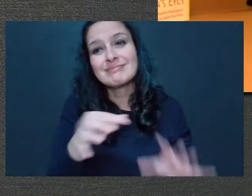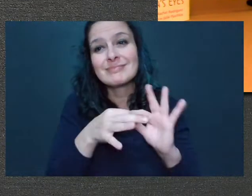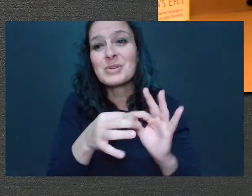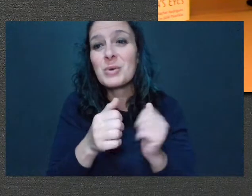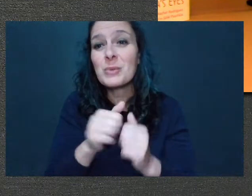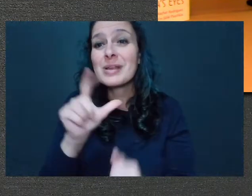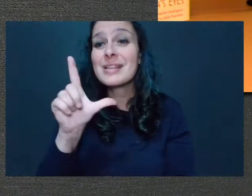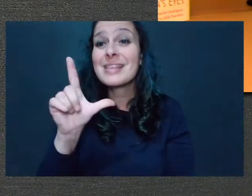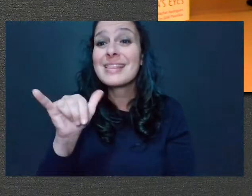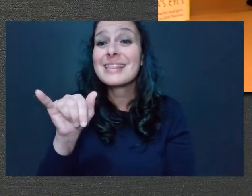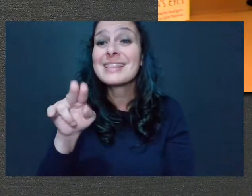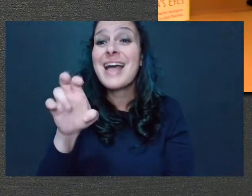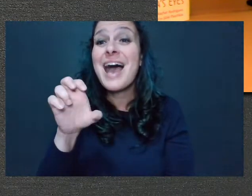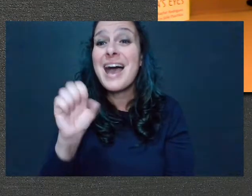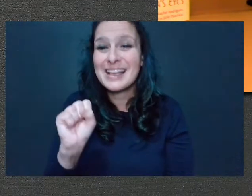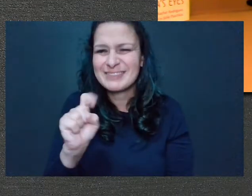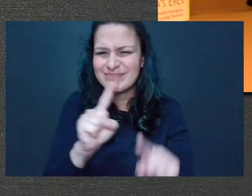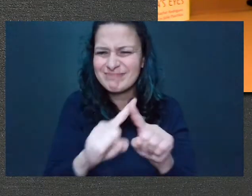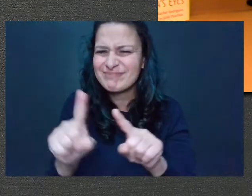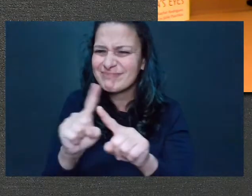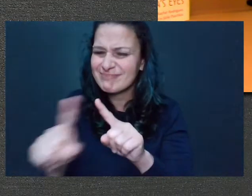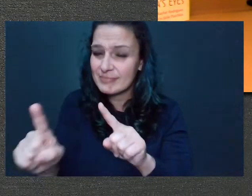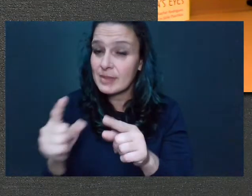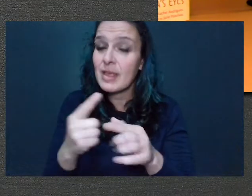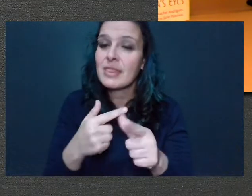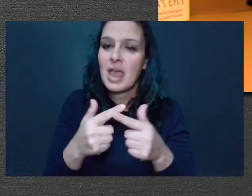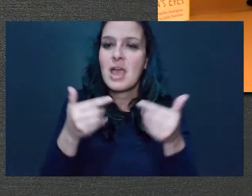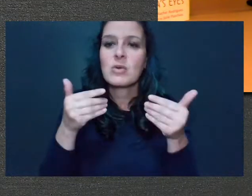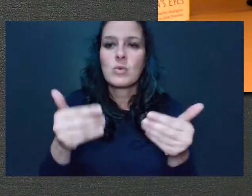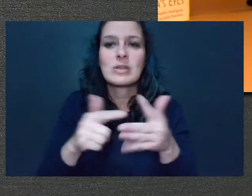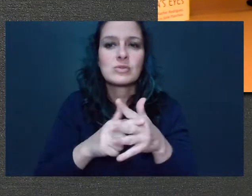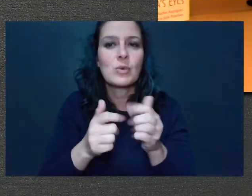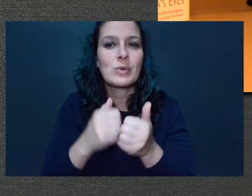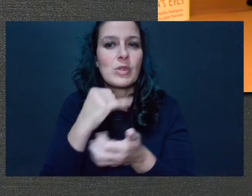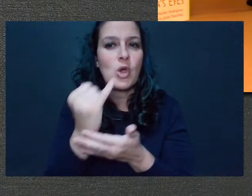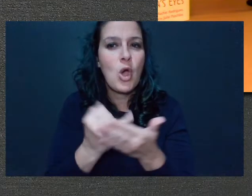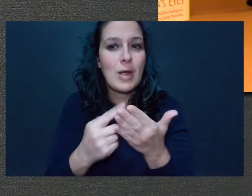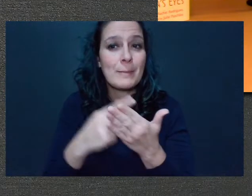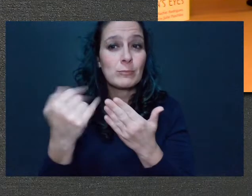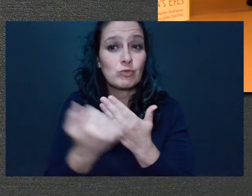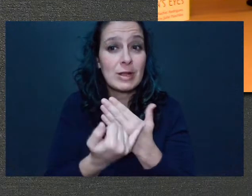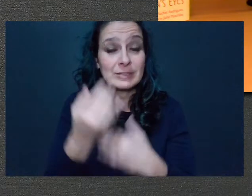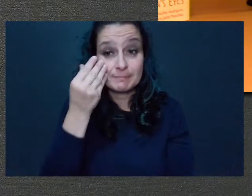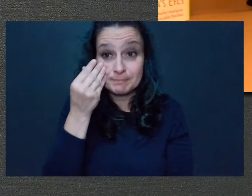before we get started on our art project. When we do art, we use lots of lines.